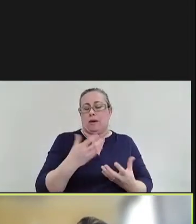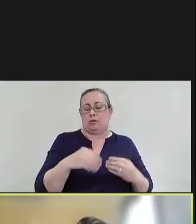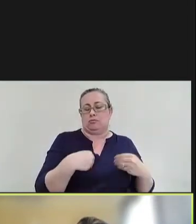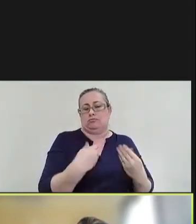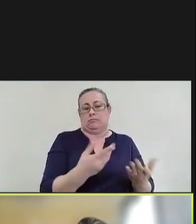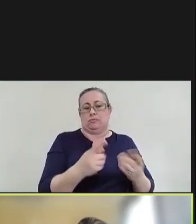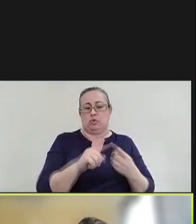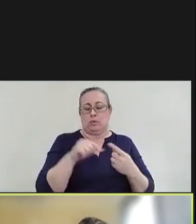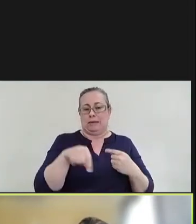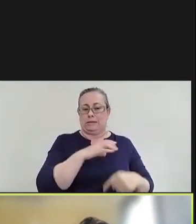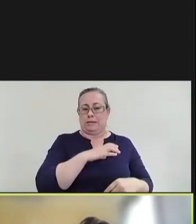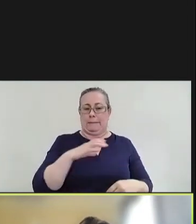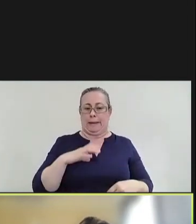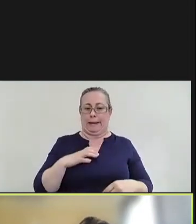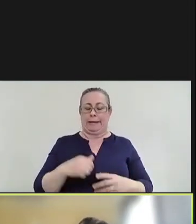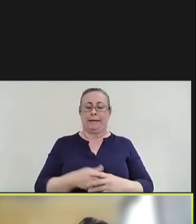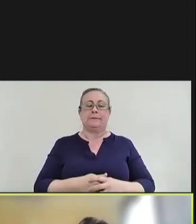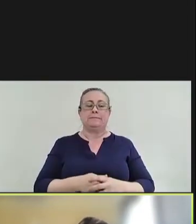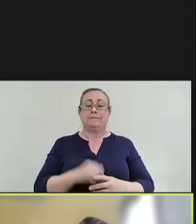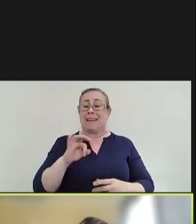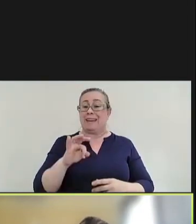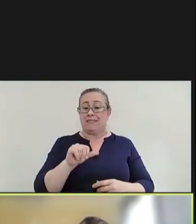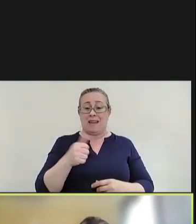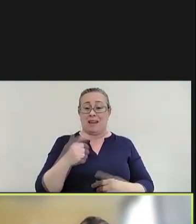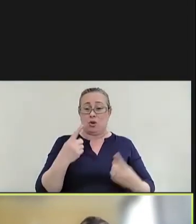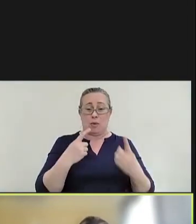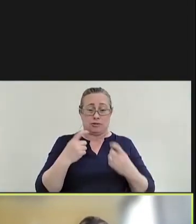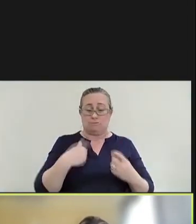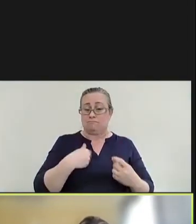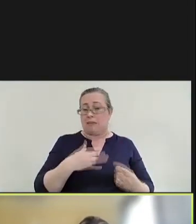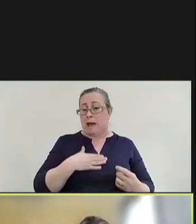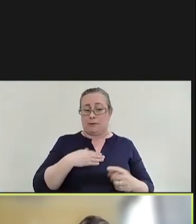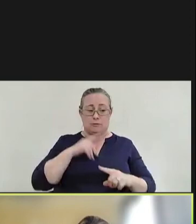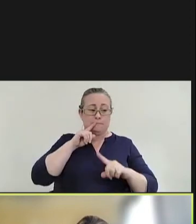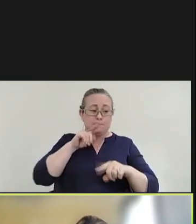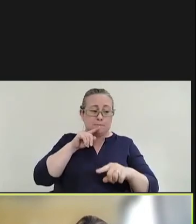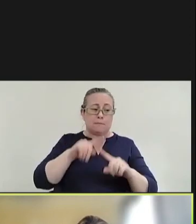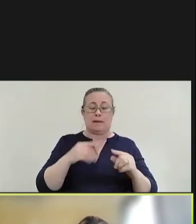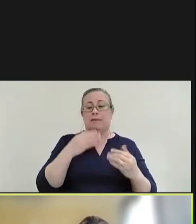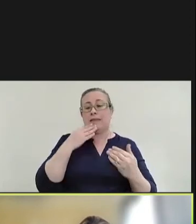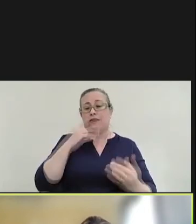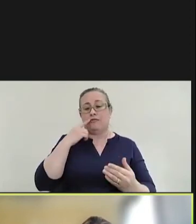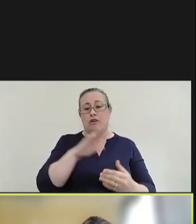and if there are any questions, I'm happy to take it, but thank you for the opportunity.